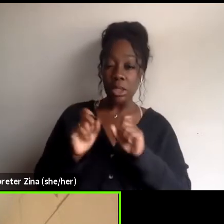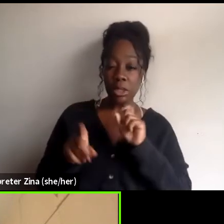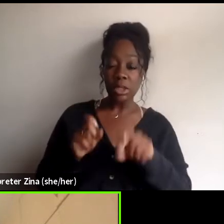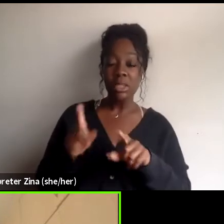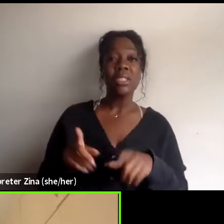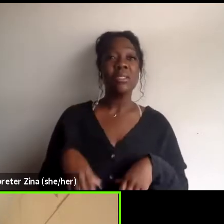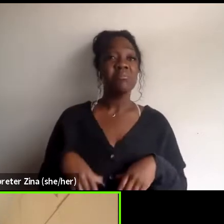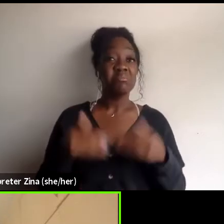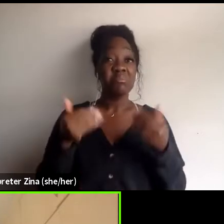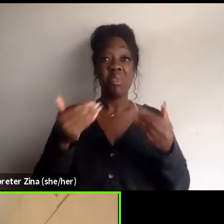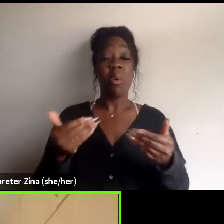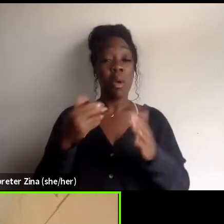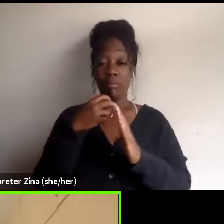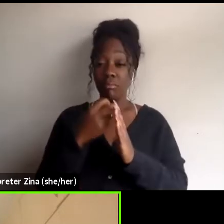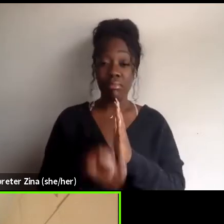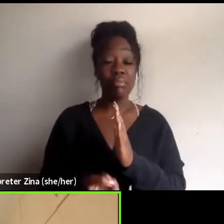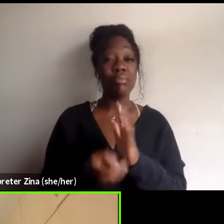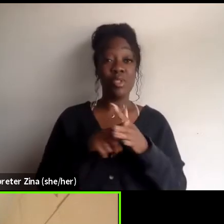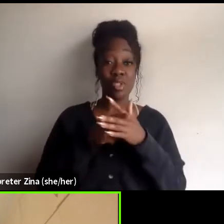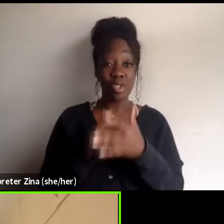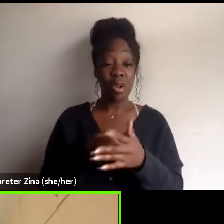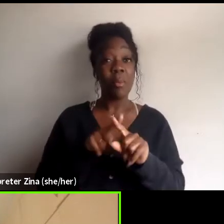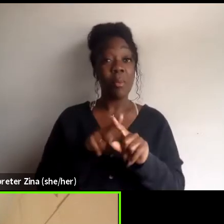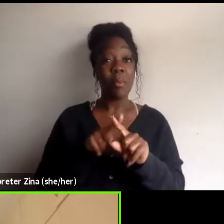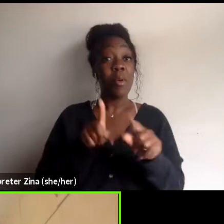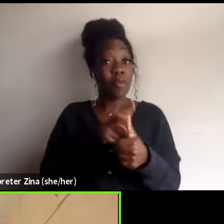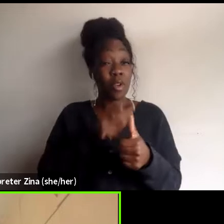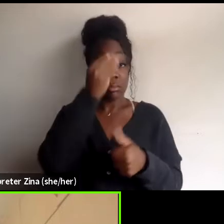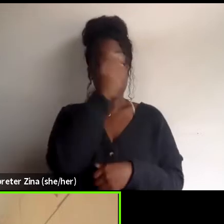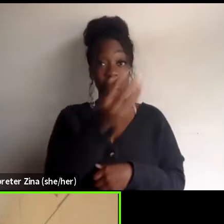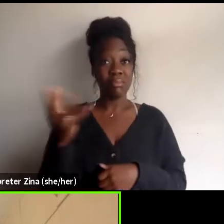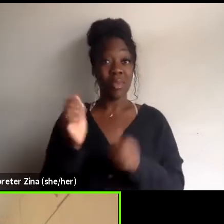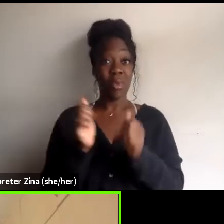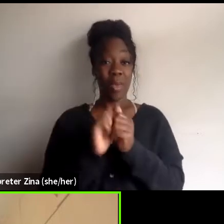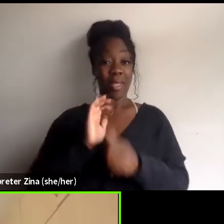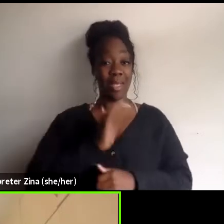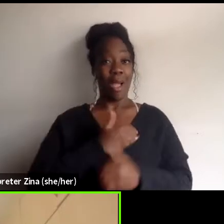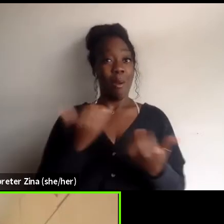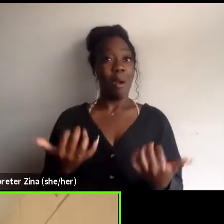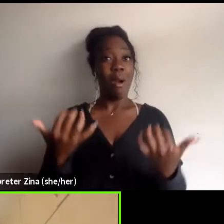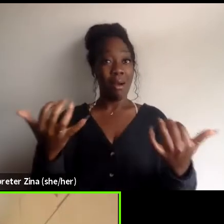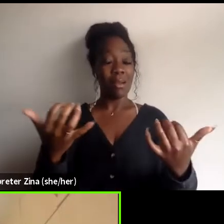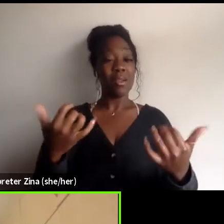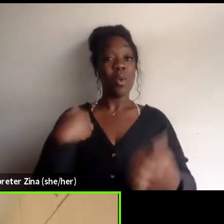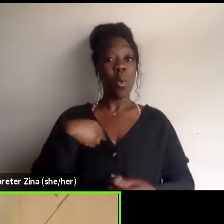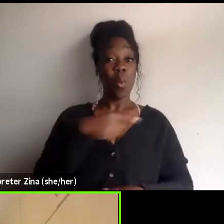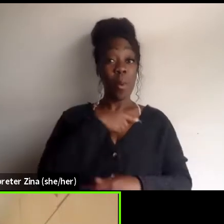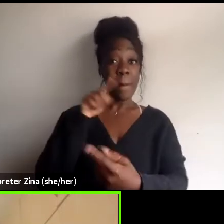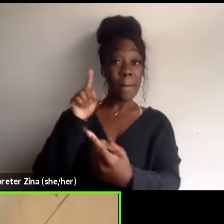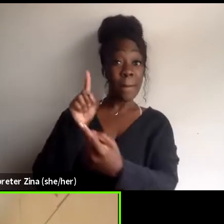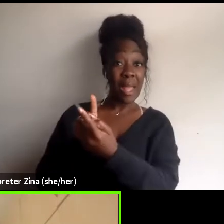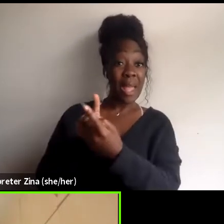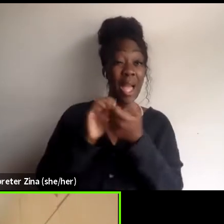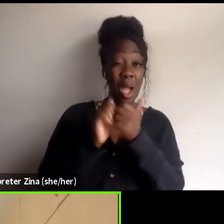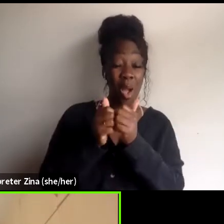But before I do that, I'll just share with our audiences that I met Nike, again, COVID pandemic just has a way of bringing people together.